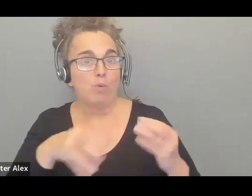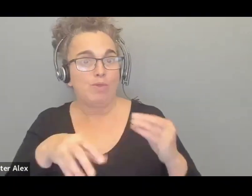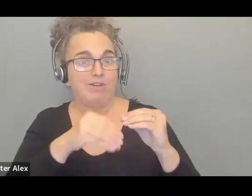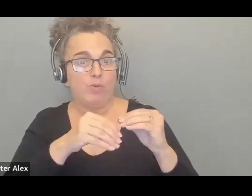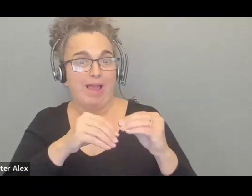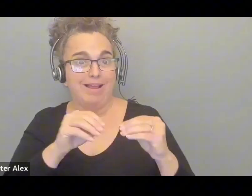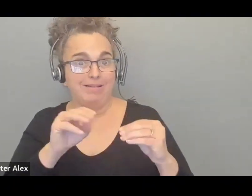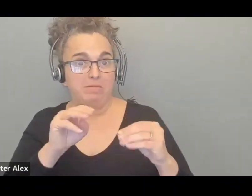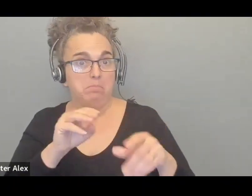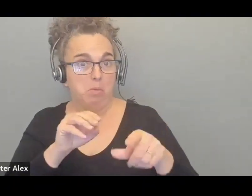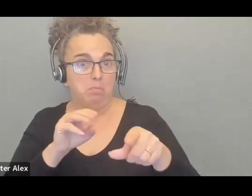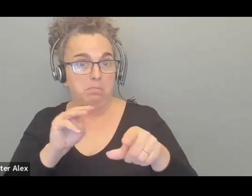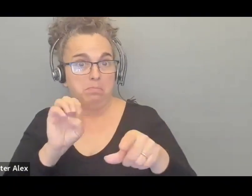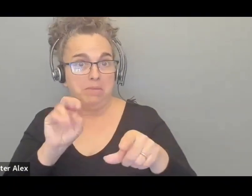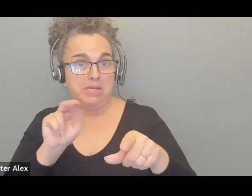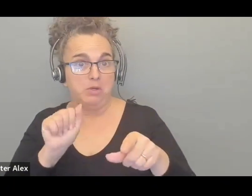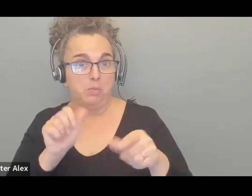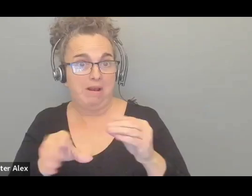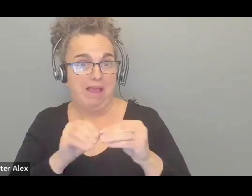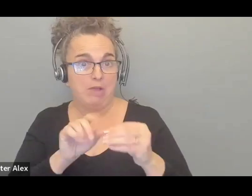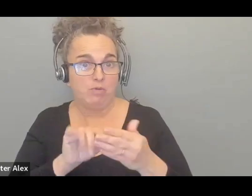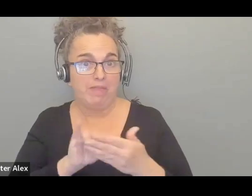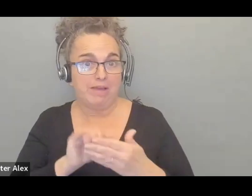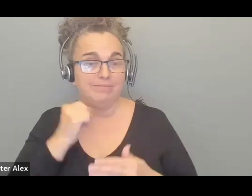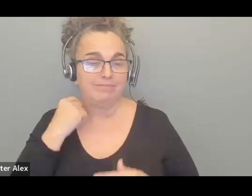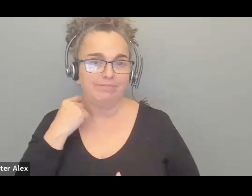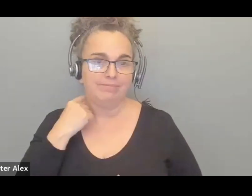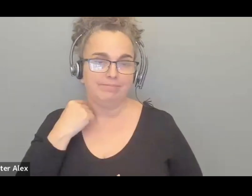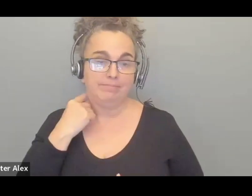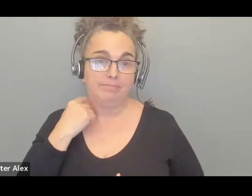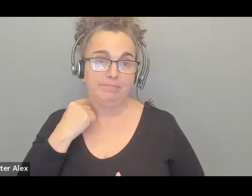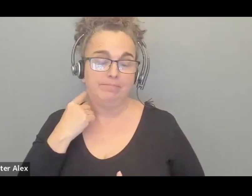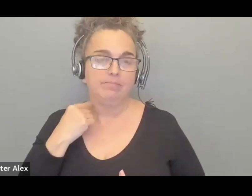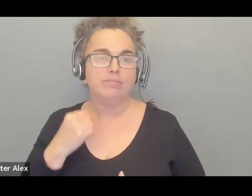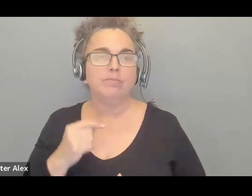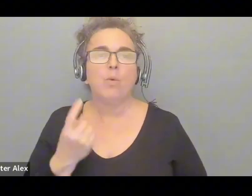Sure. I think one practical tip that